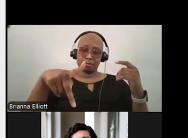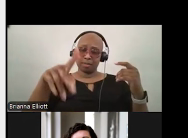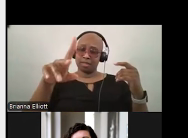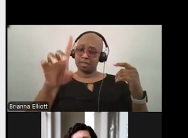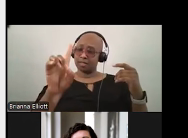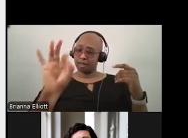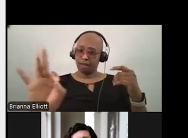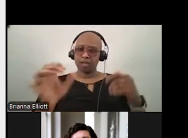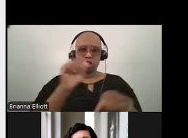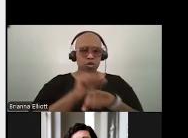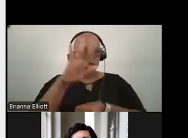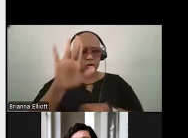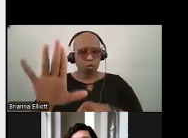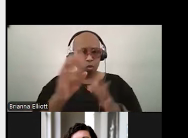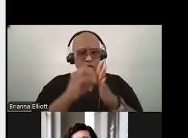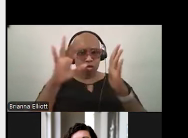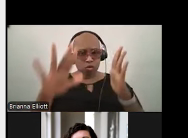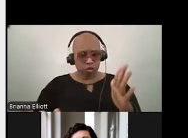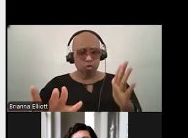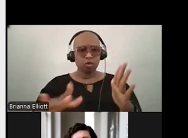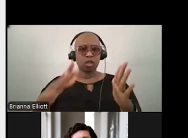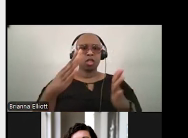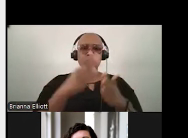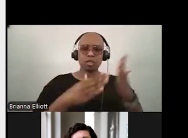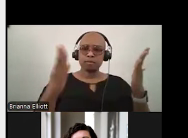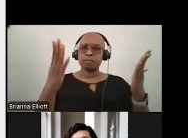article, you want to make sure that they're reading all the pieces of it and they're not